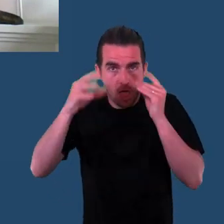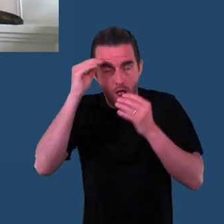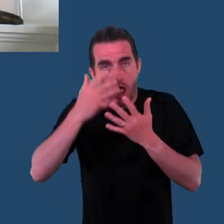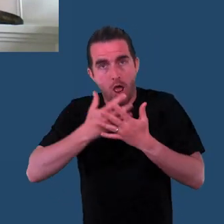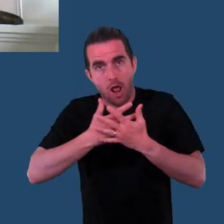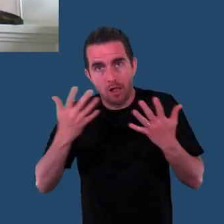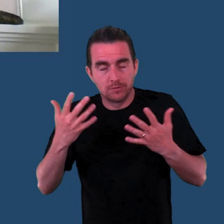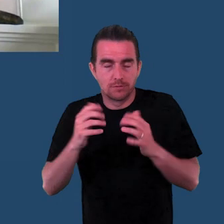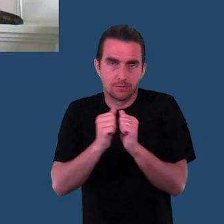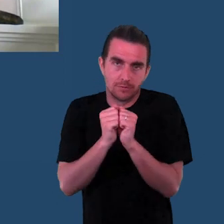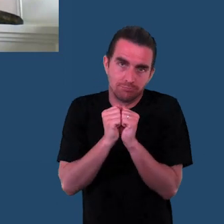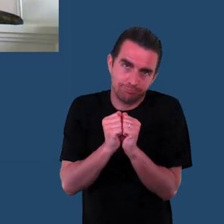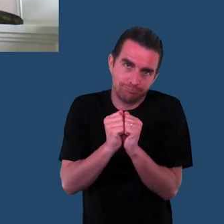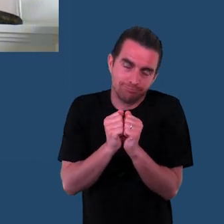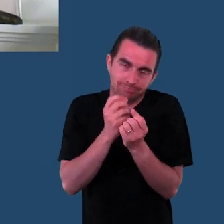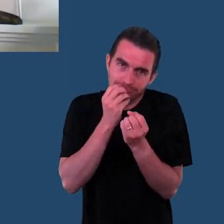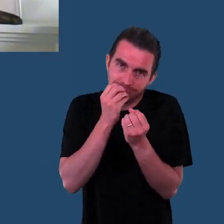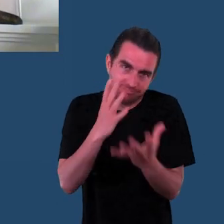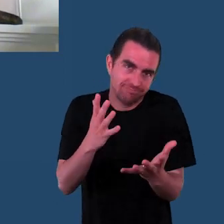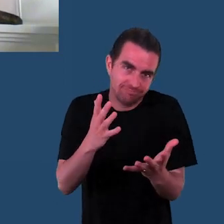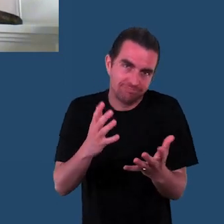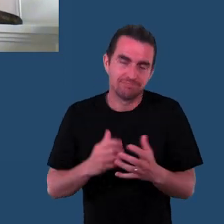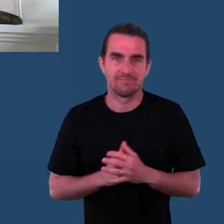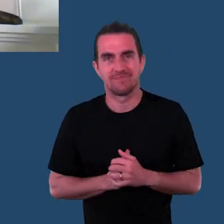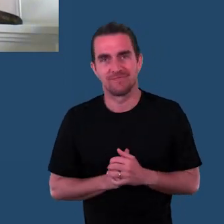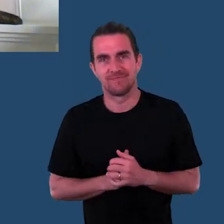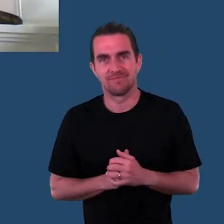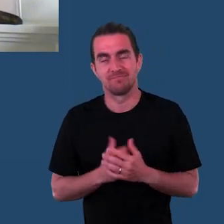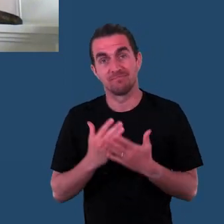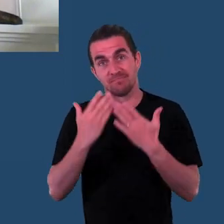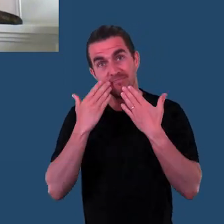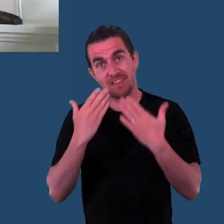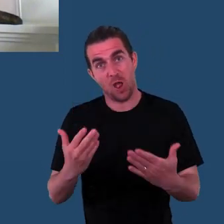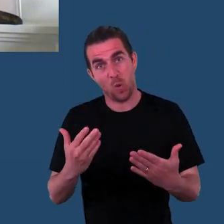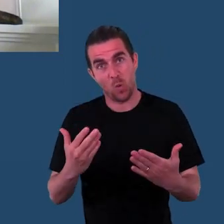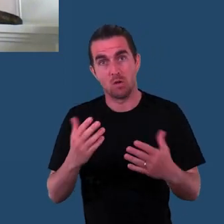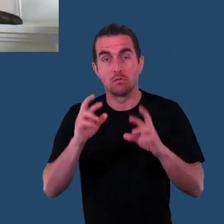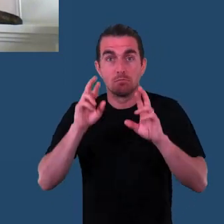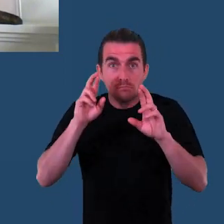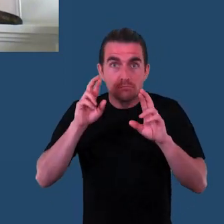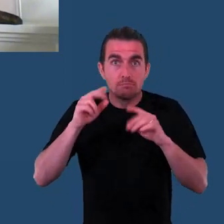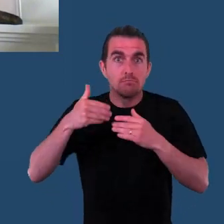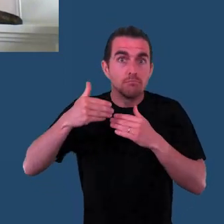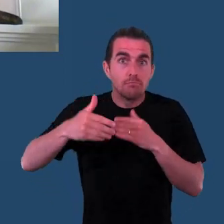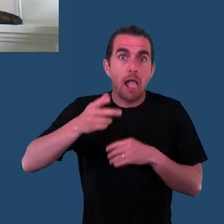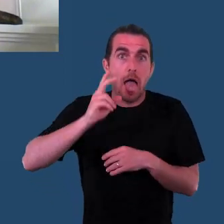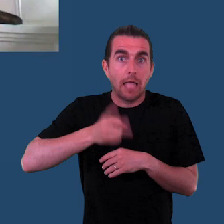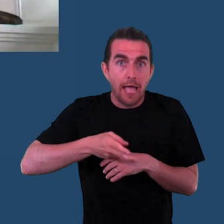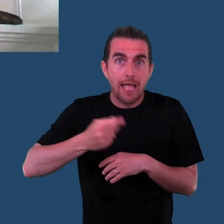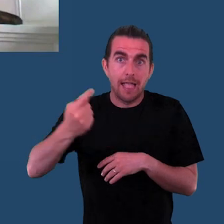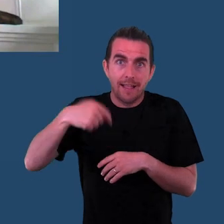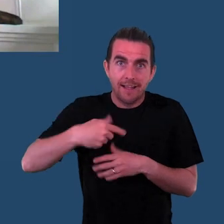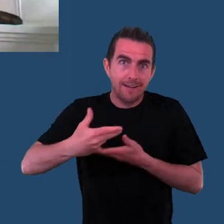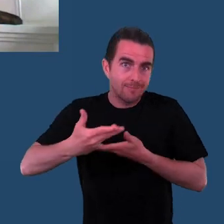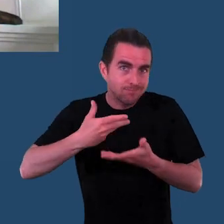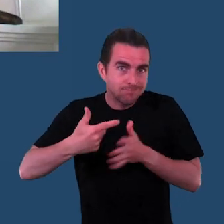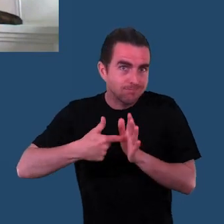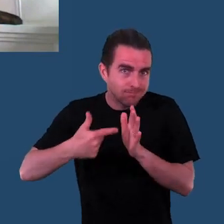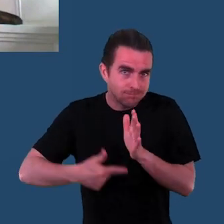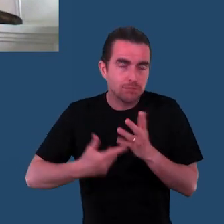I have learned so much, so I really, really appreciate it. So, thank you. Hopefully, we can come and talk to you again at some point,